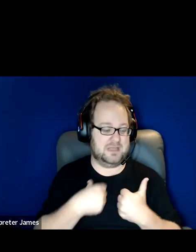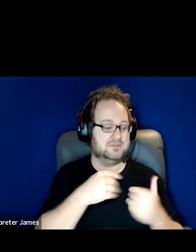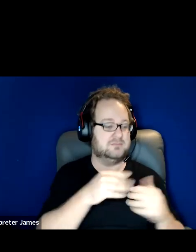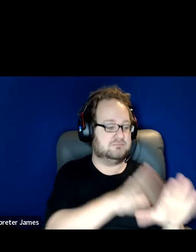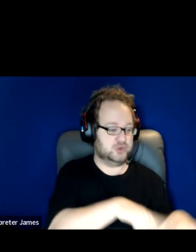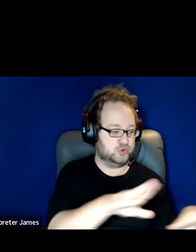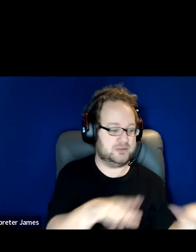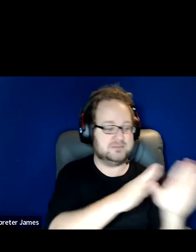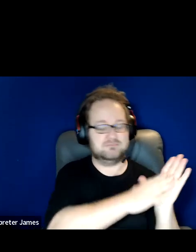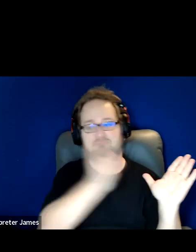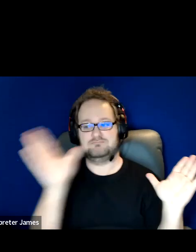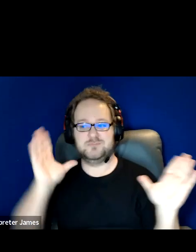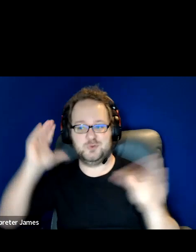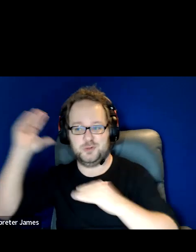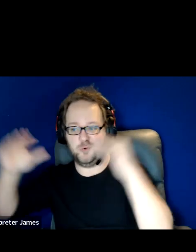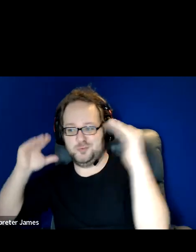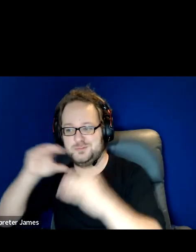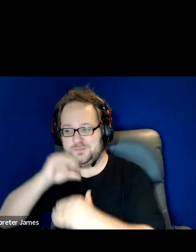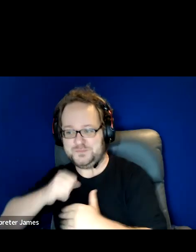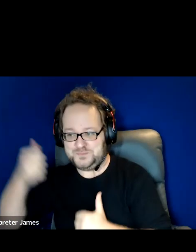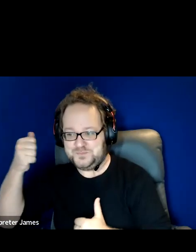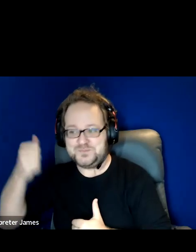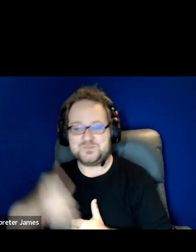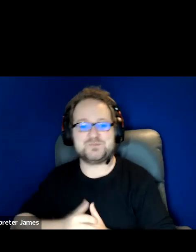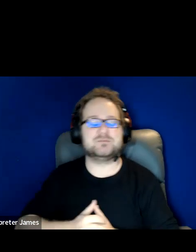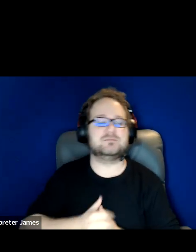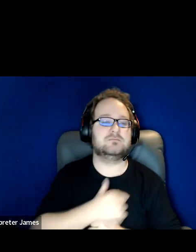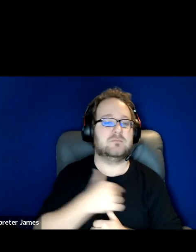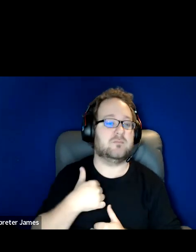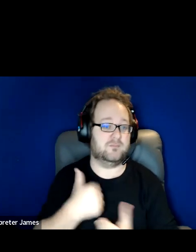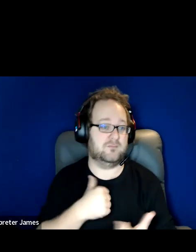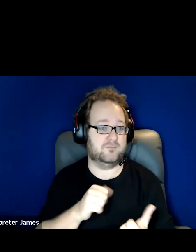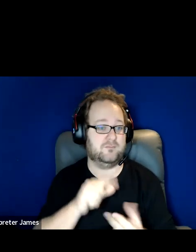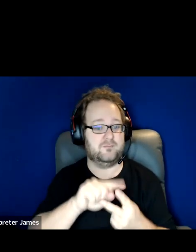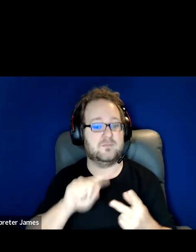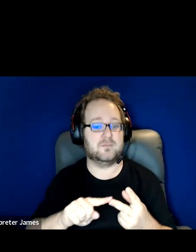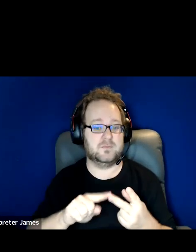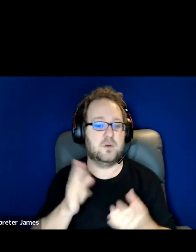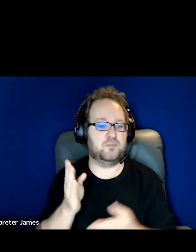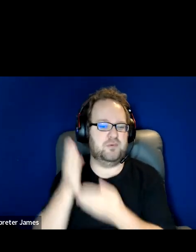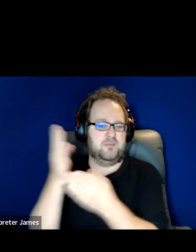existing programs and one proposed program to address these gaps in routine immunization.